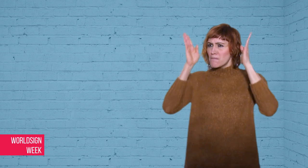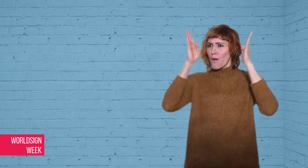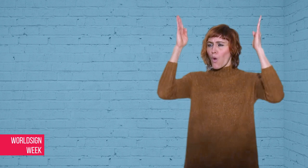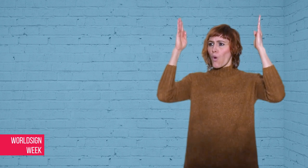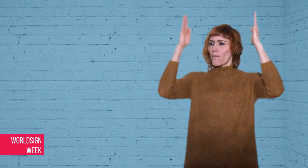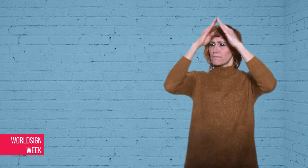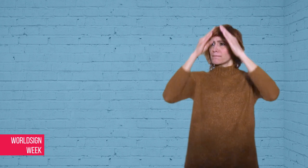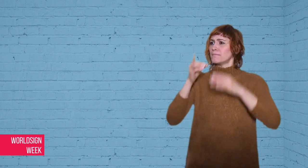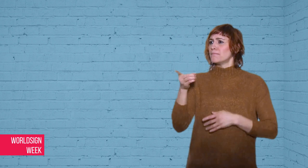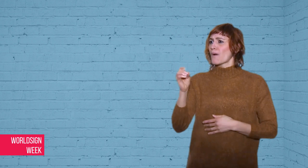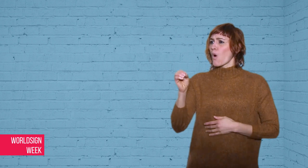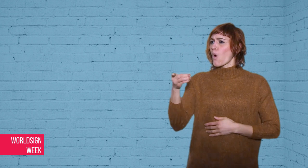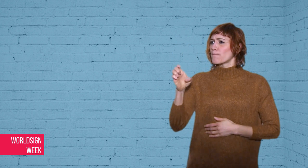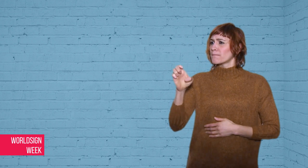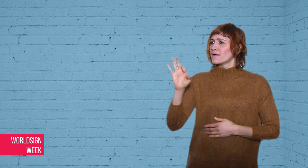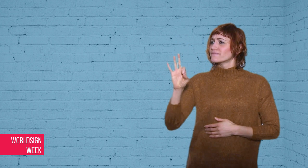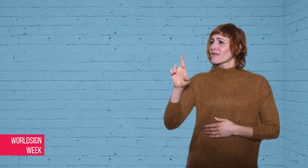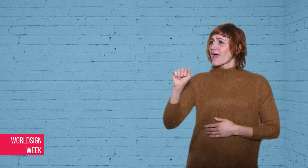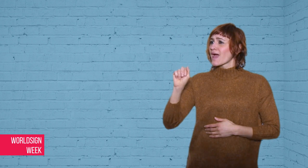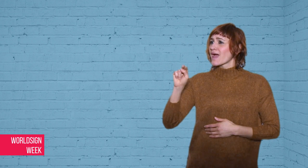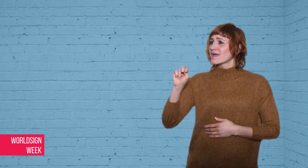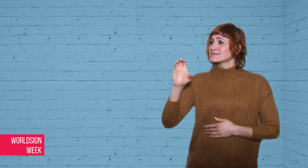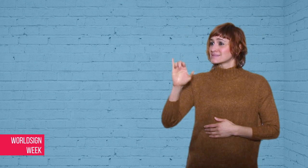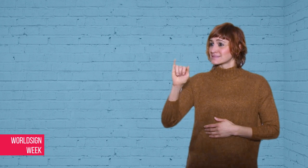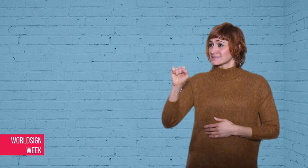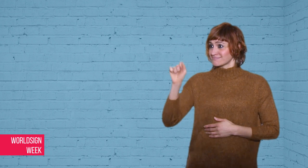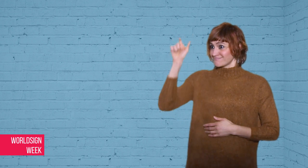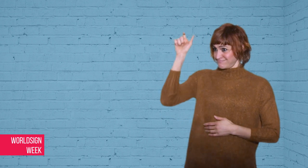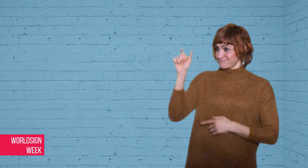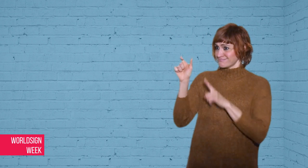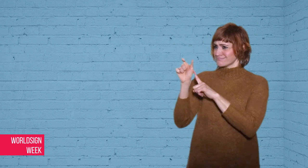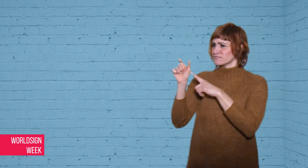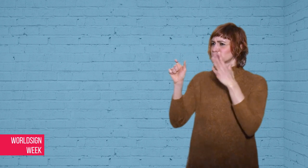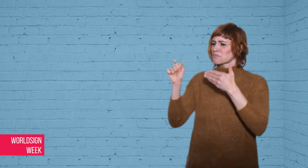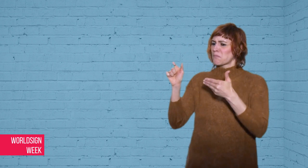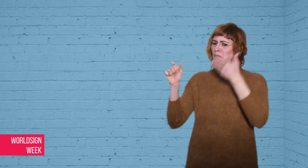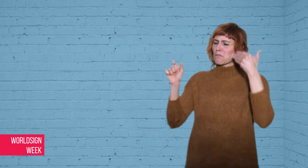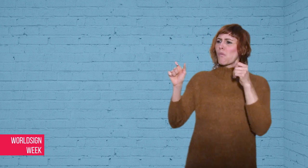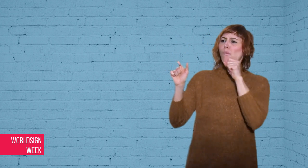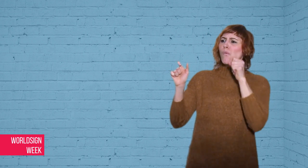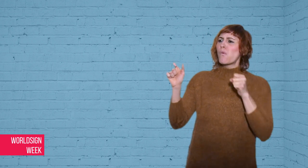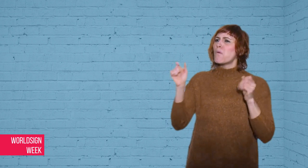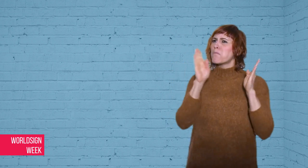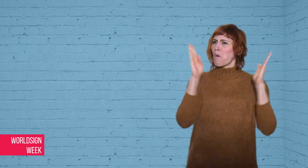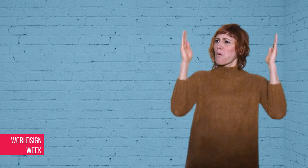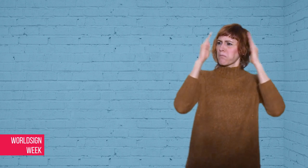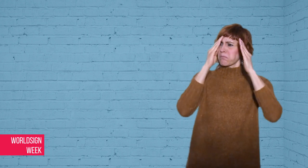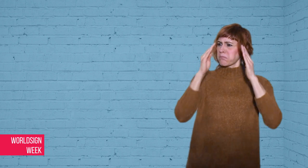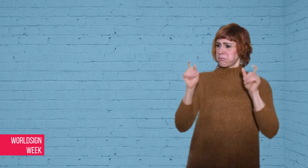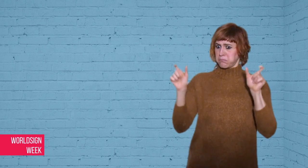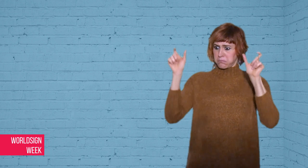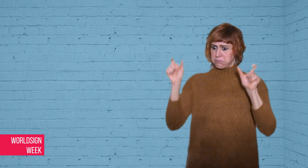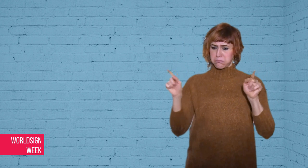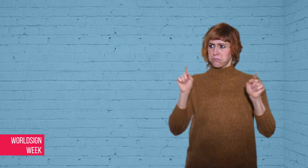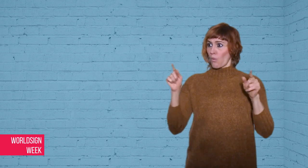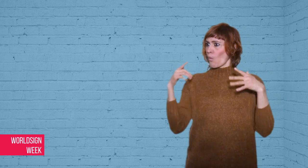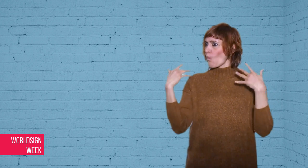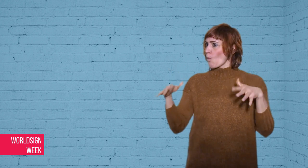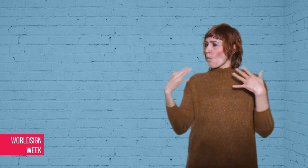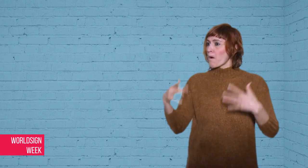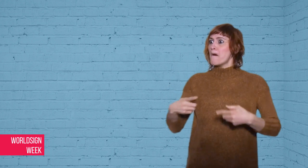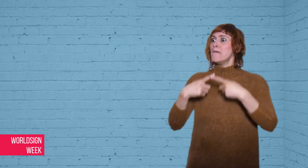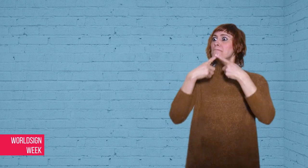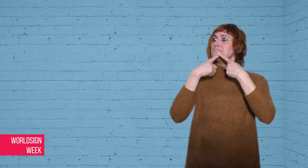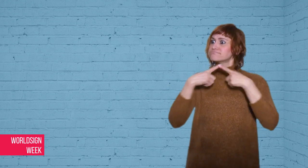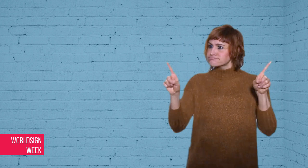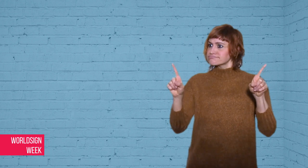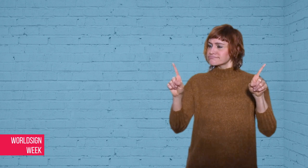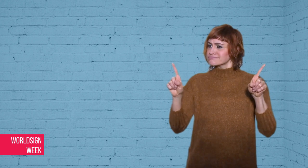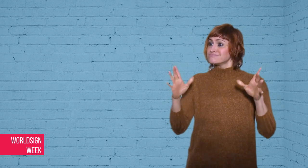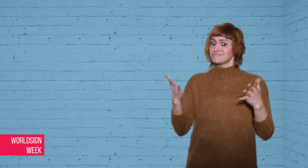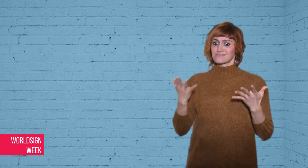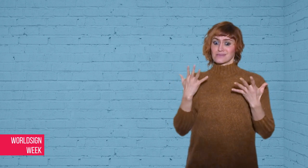Pope Francis is very active and is